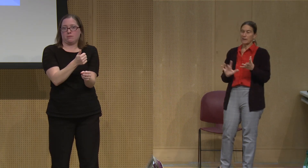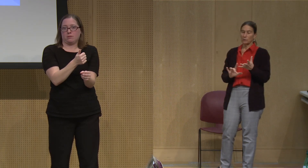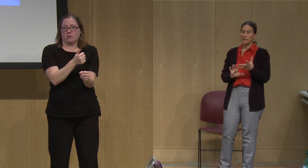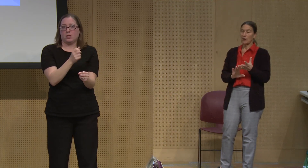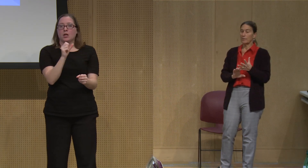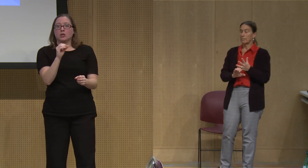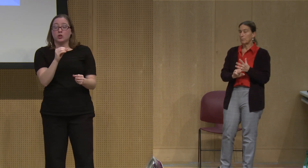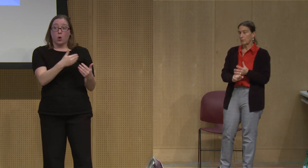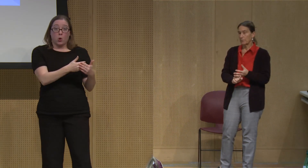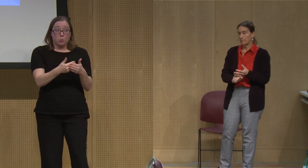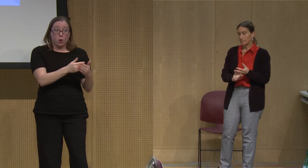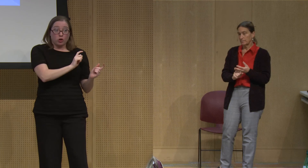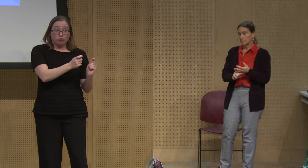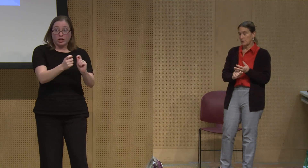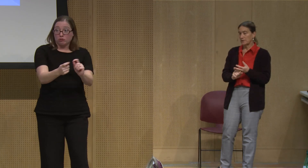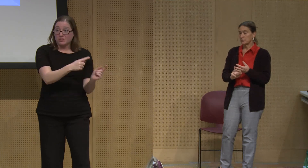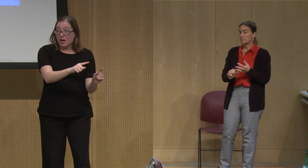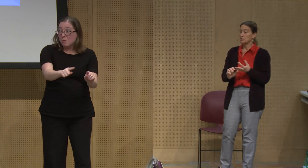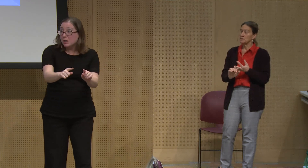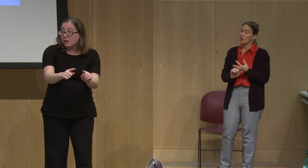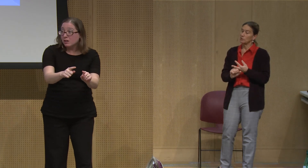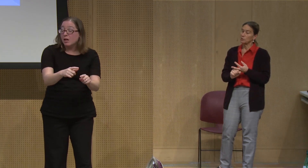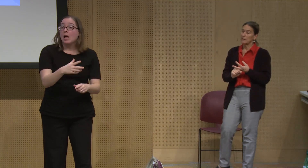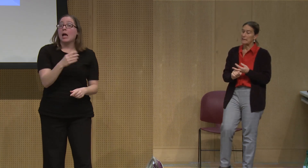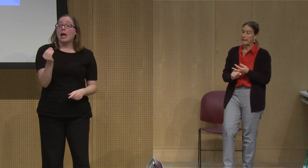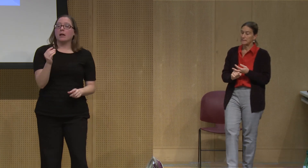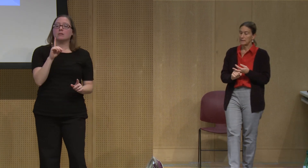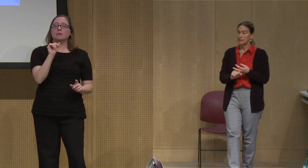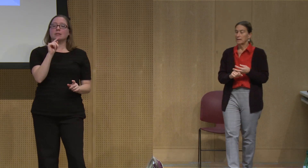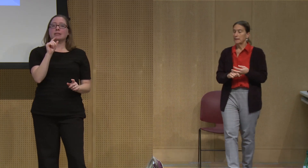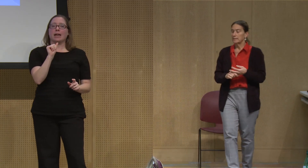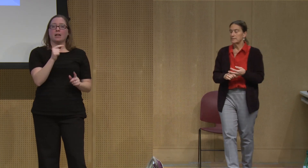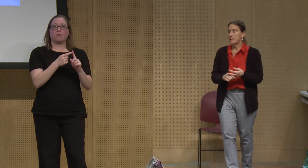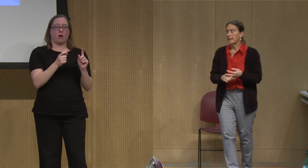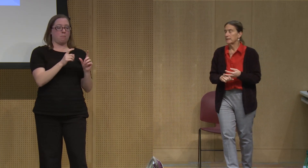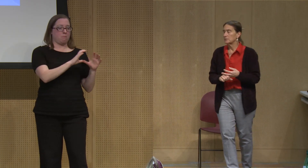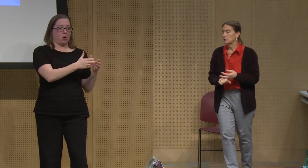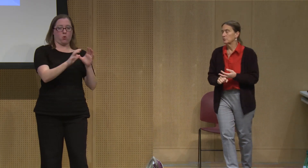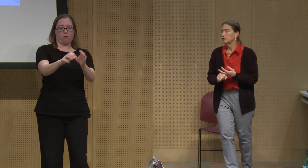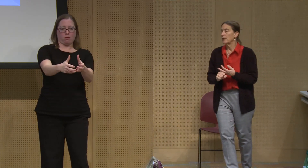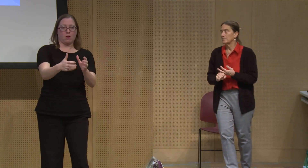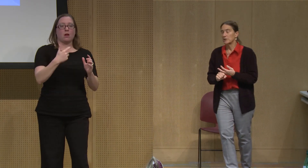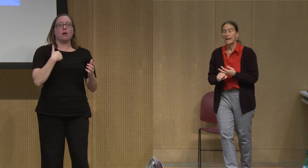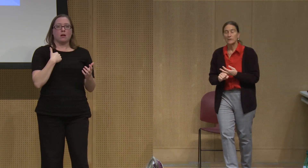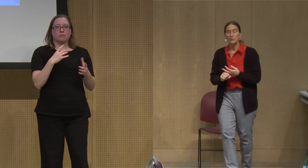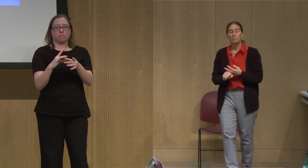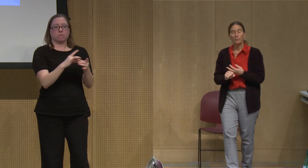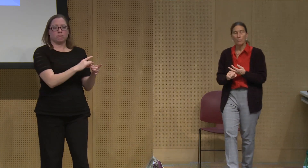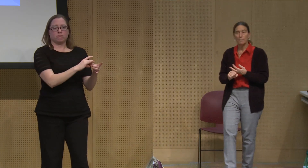THERE BIRTH CHANGES, BUT SHE'S ALSO CONNECTING THE DATA TO EDUCATIONAL PERFORMANCE TO SEE